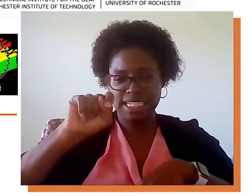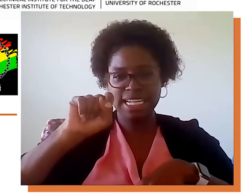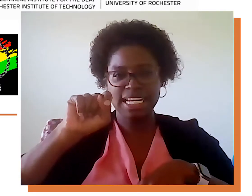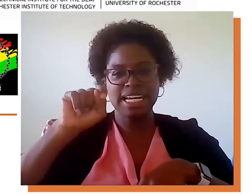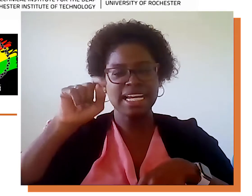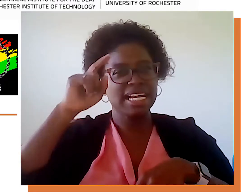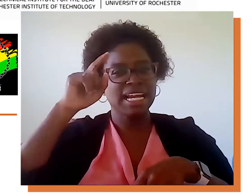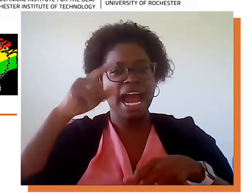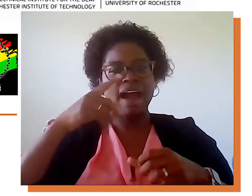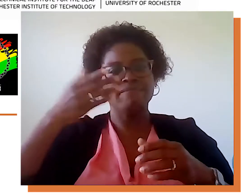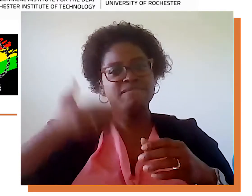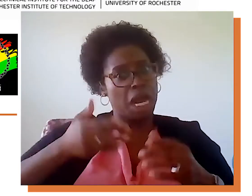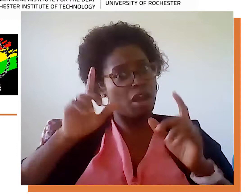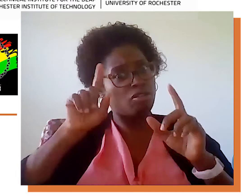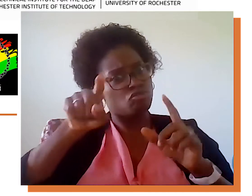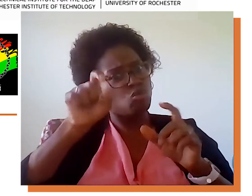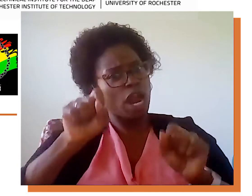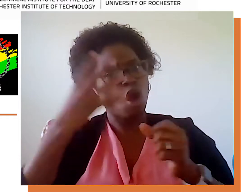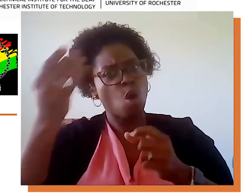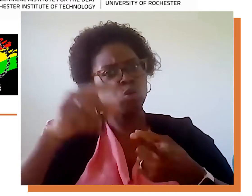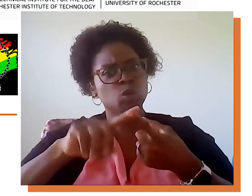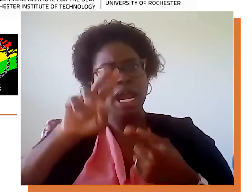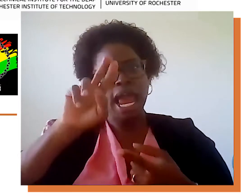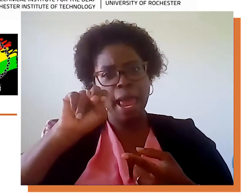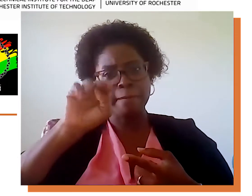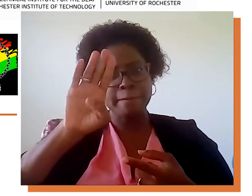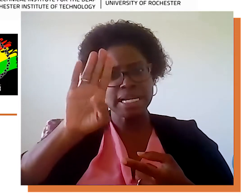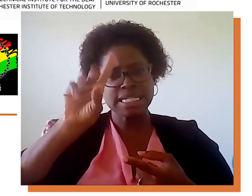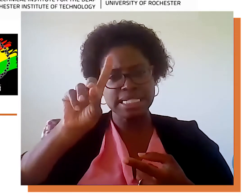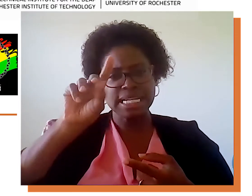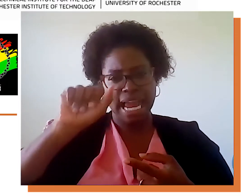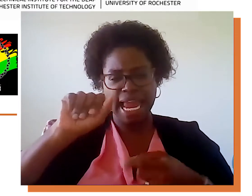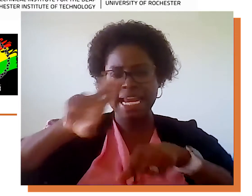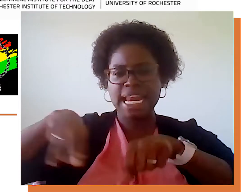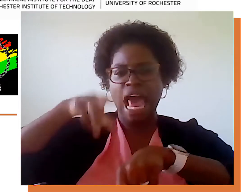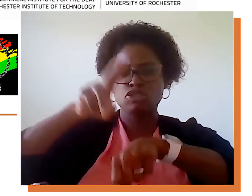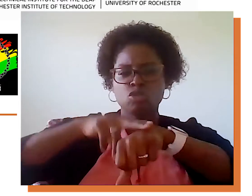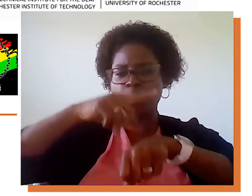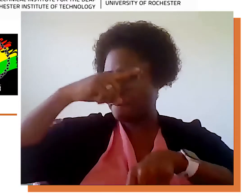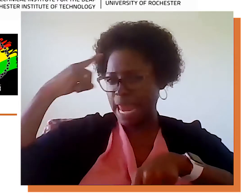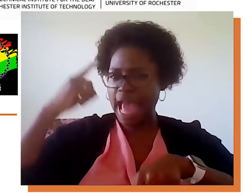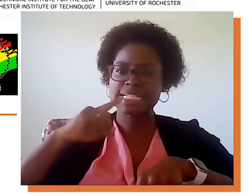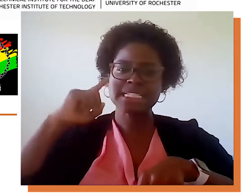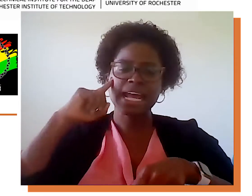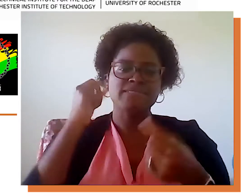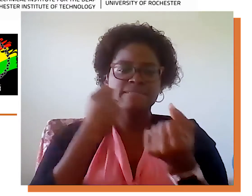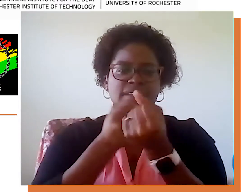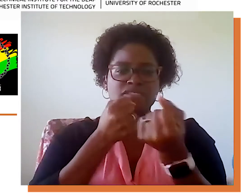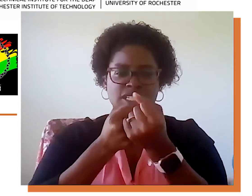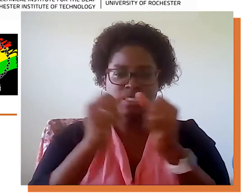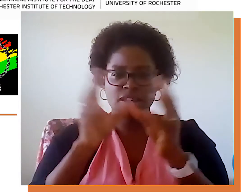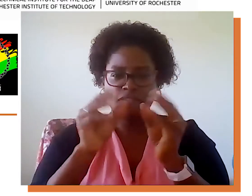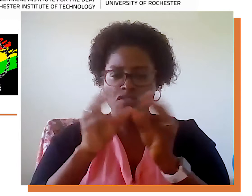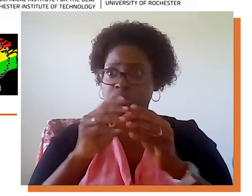I think I was in my second year of R.I.T., and someone said to me, "You can go to the National Deaf Black Advocates Conference."